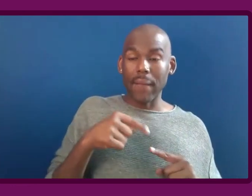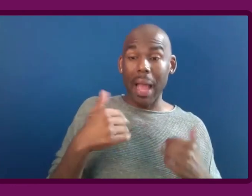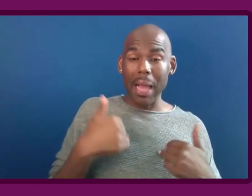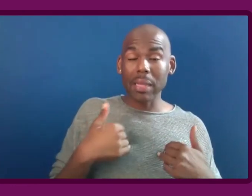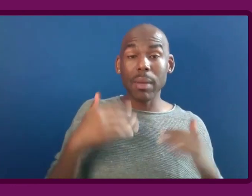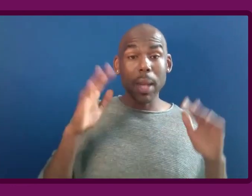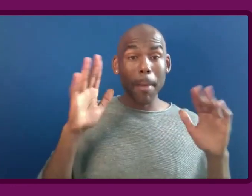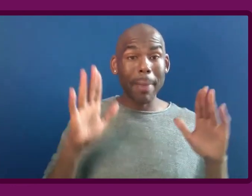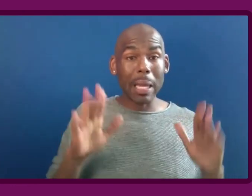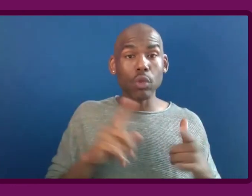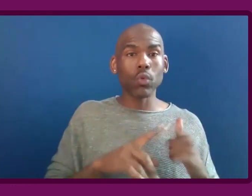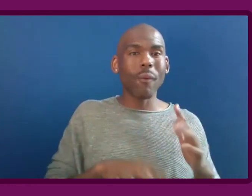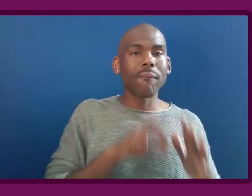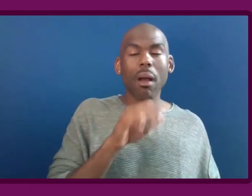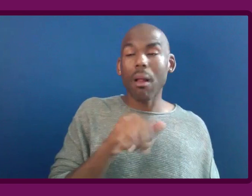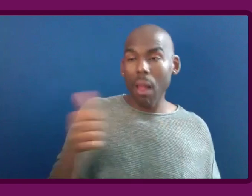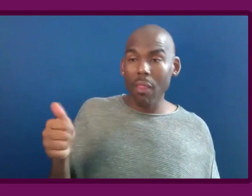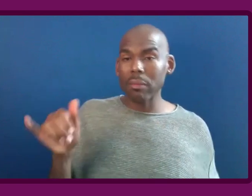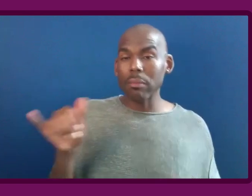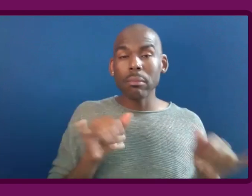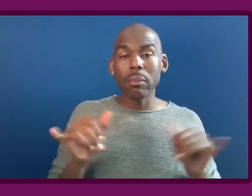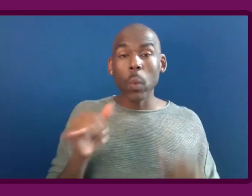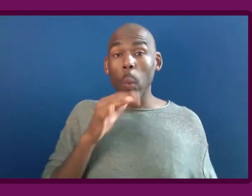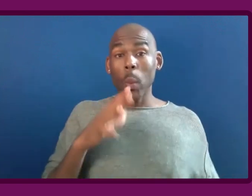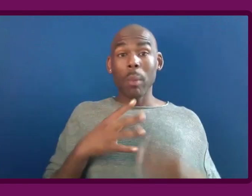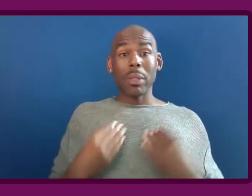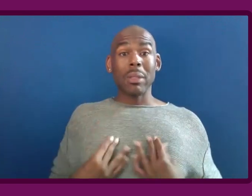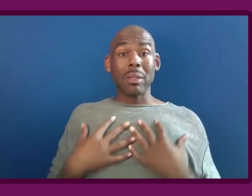as mentorship, for us to keep on pushing. Ashley Inkumsah: